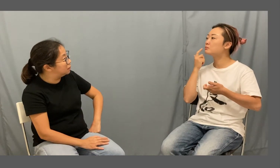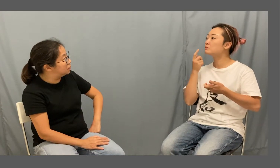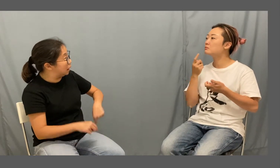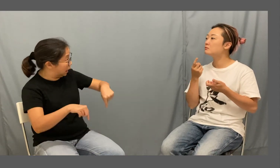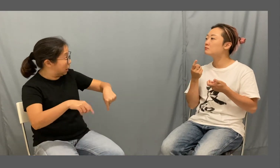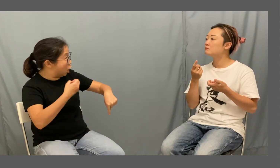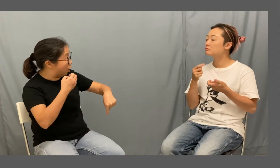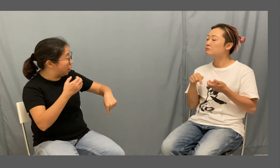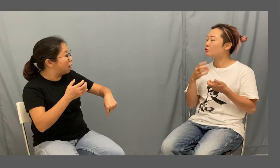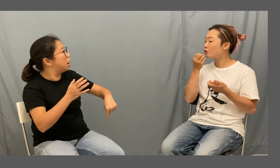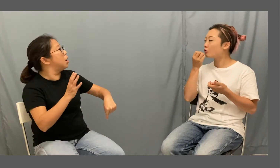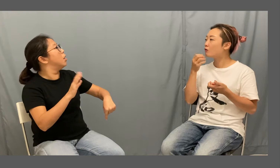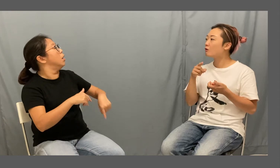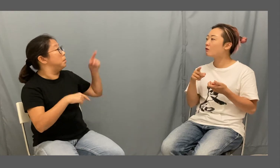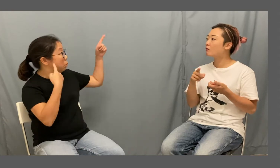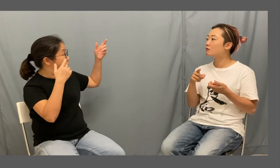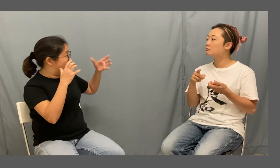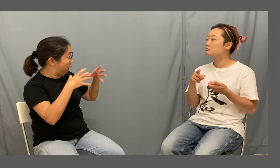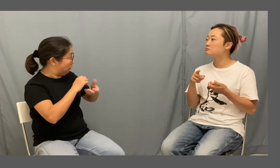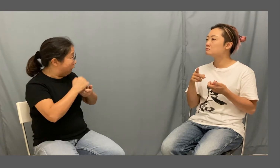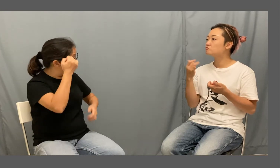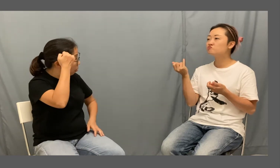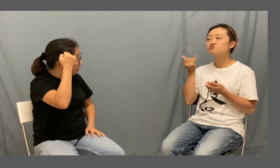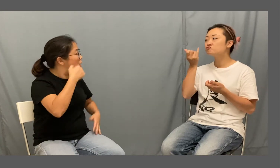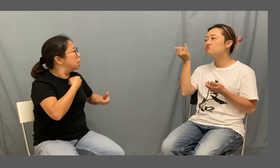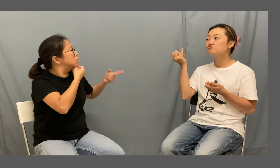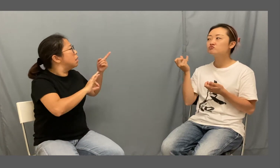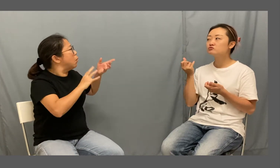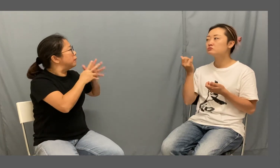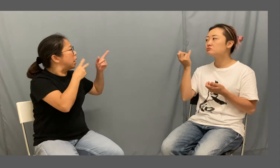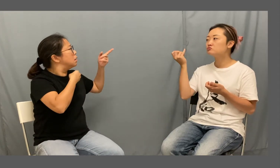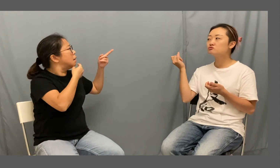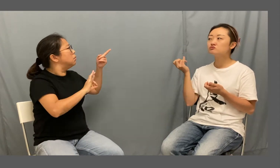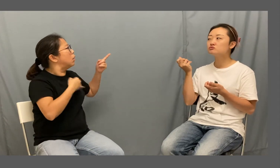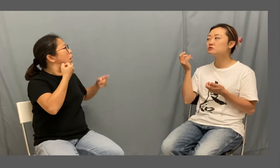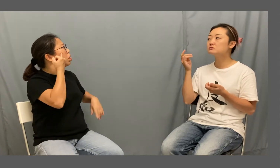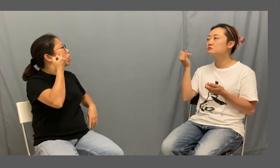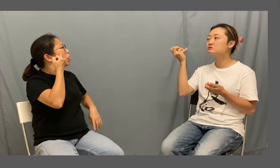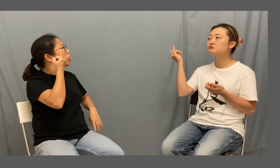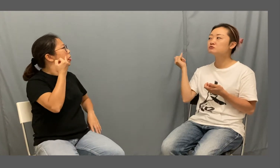Lisa: Do you mean Hong Kong sign interpreters? >>Cat: Yea, Hong Kong terps Lisa: American interpreters don't unite? >> Cat: It's hard to say... Lisa: I didn't interpret in the States